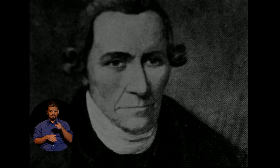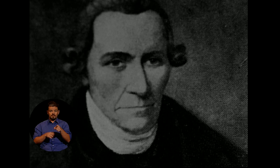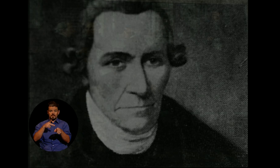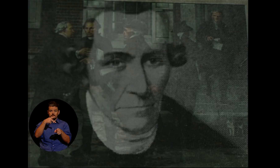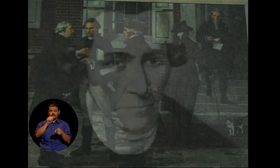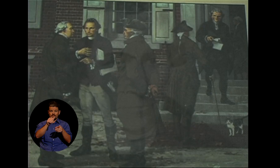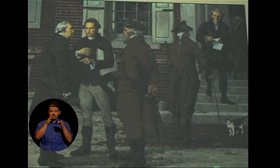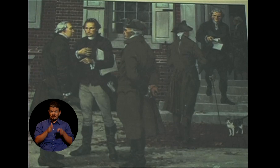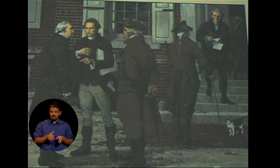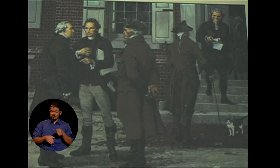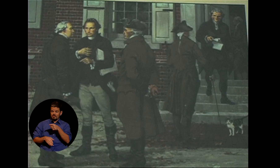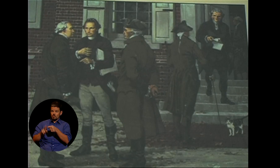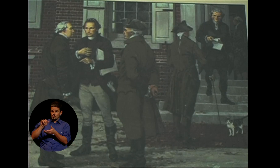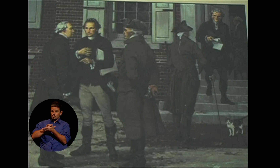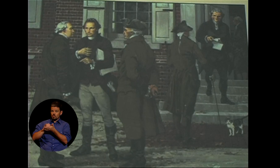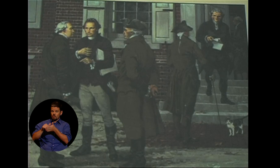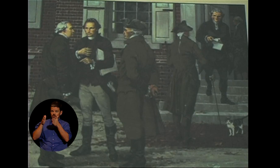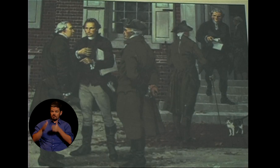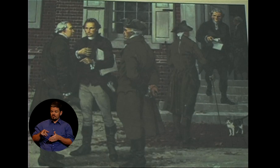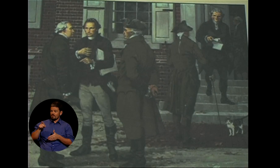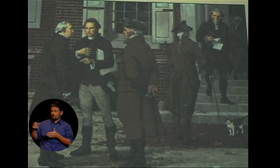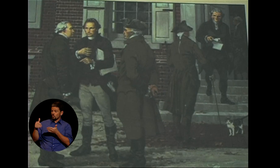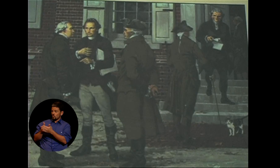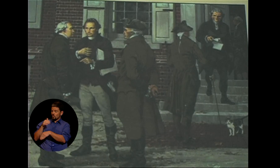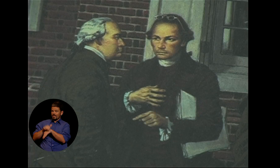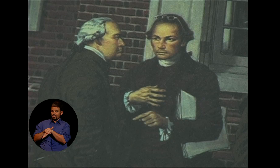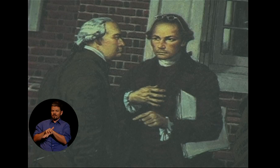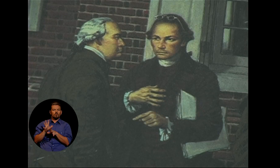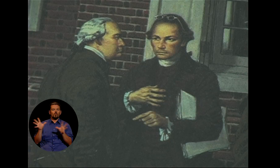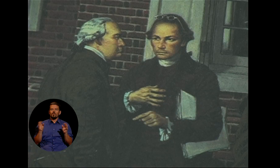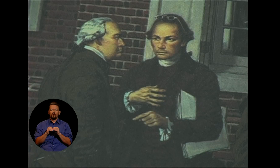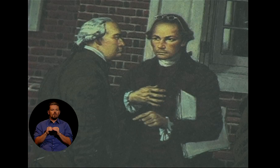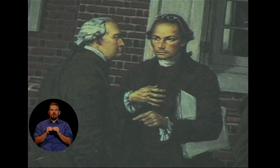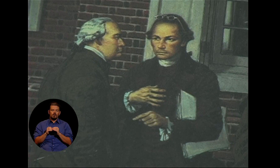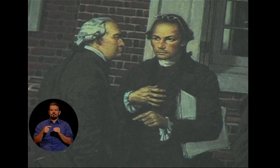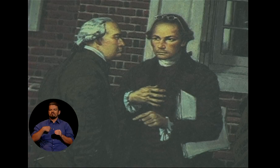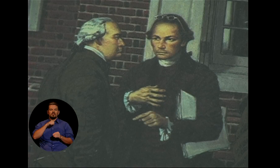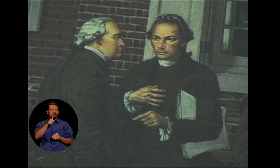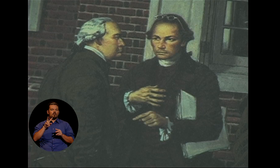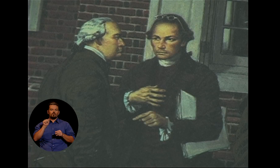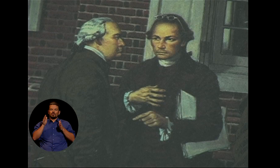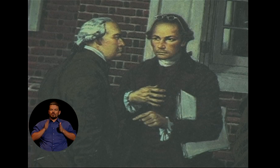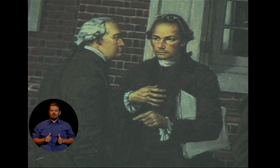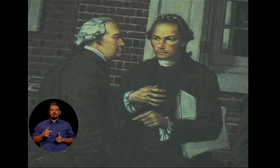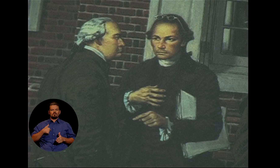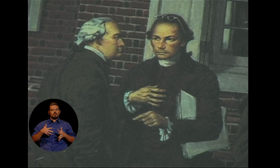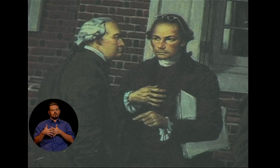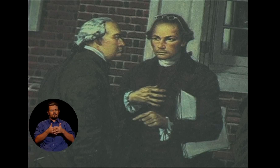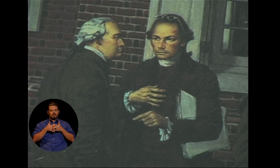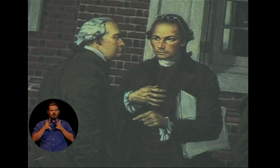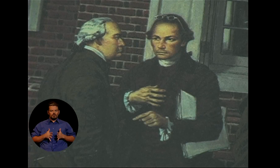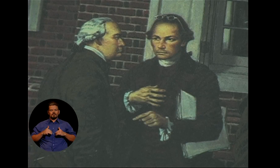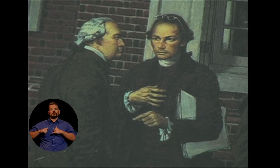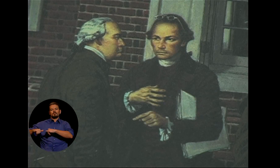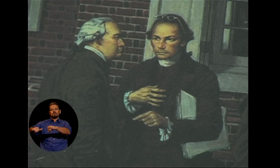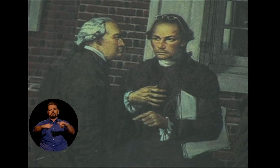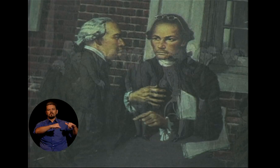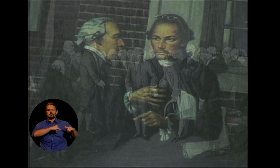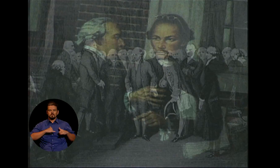NEW YORKERS AND NEW ENGLANDERS ARE NO MORE. I AM NOT A VIRGINIAN, BUT AN AMERICAN."